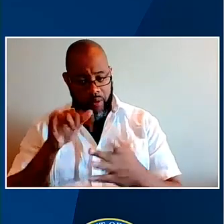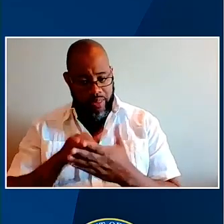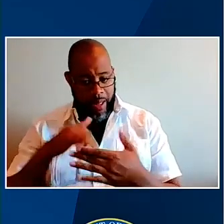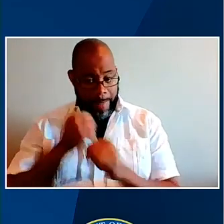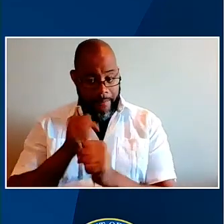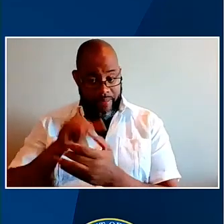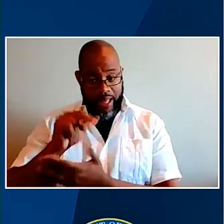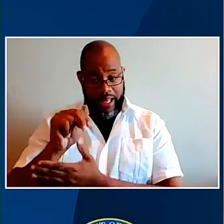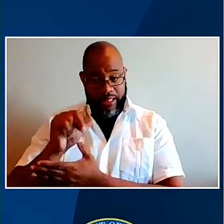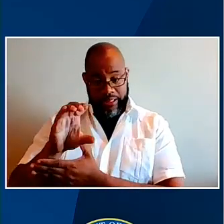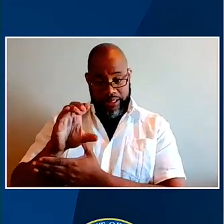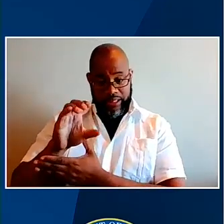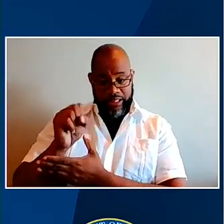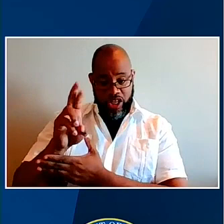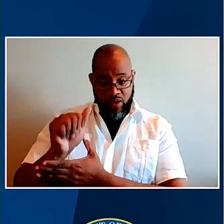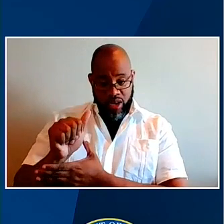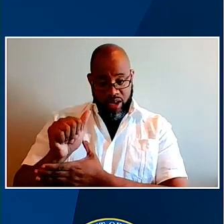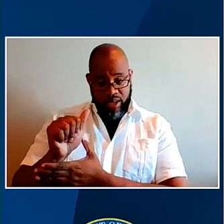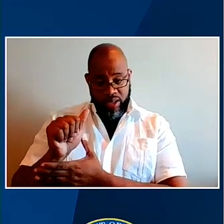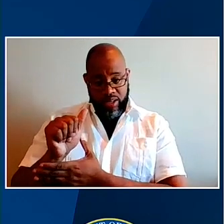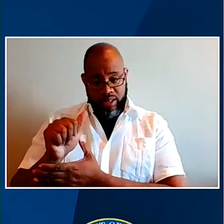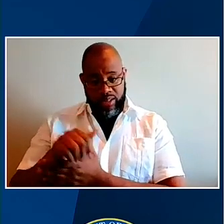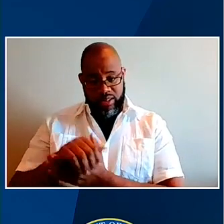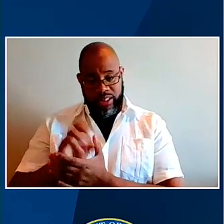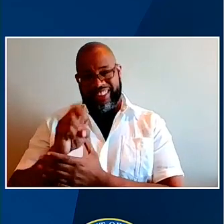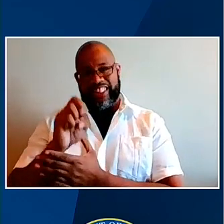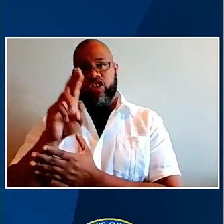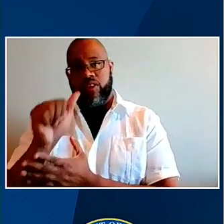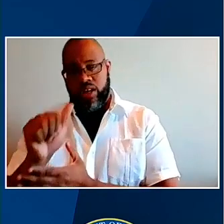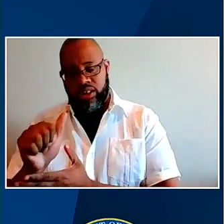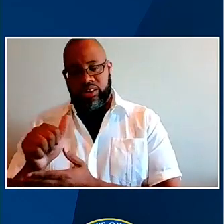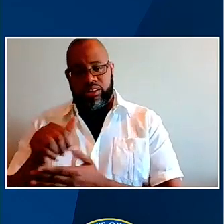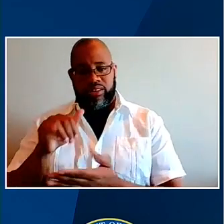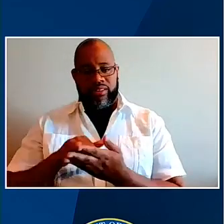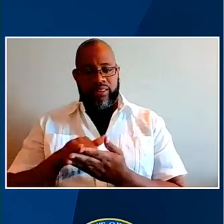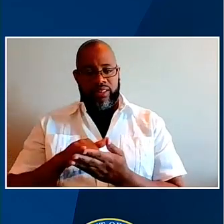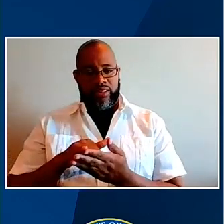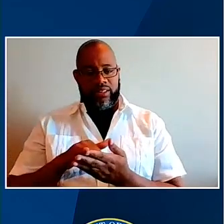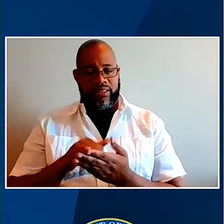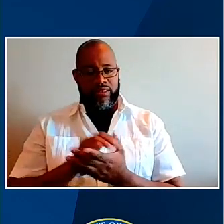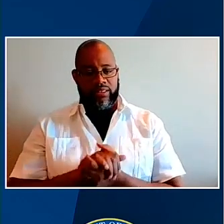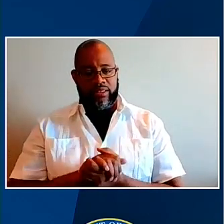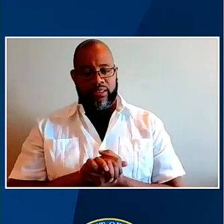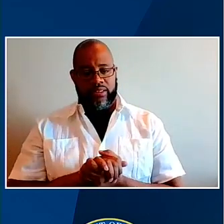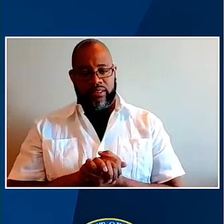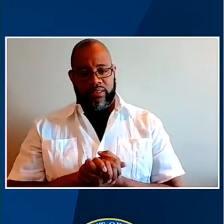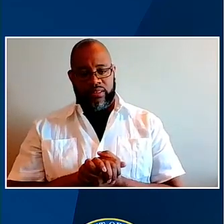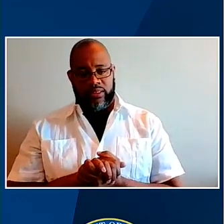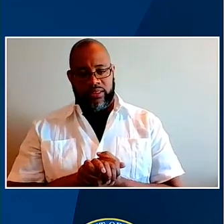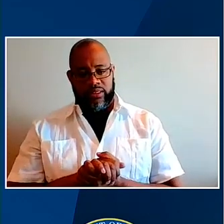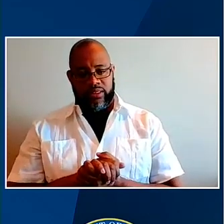NC-SARA or SARA essentially has its own